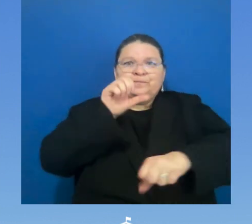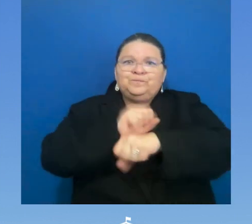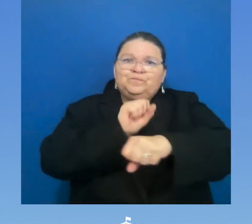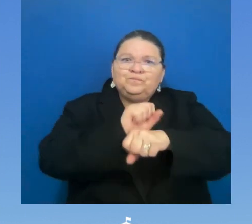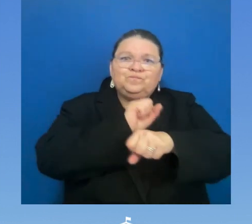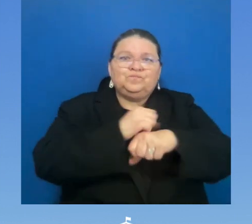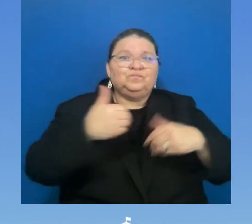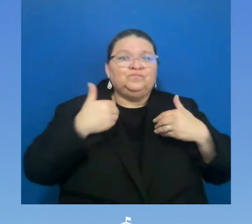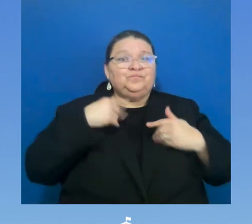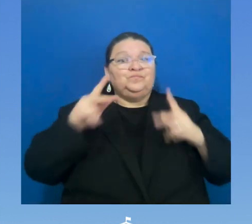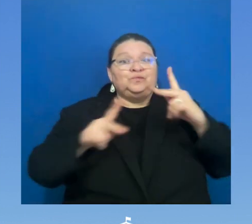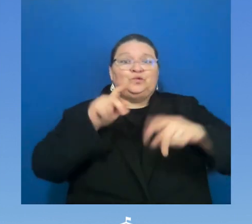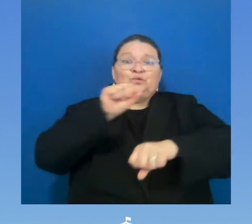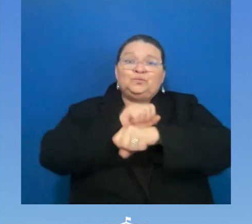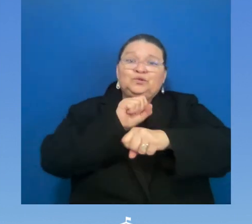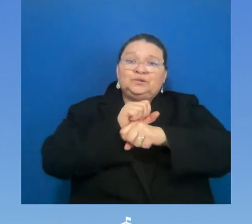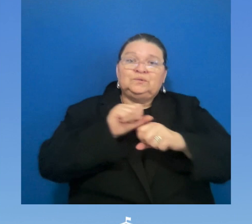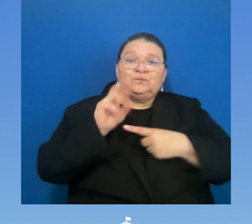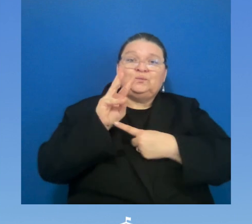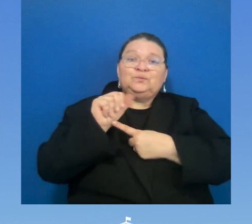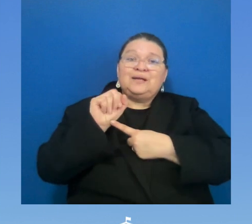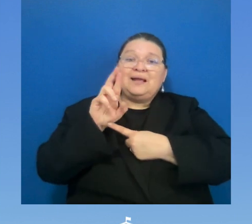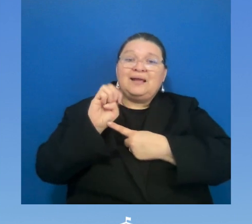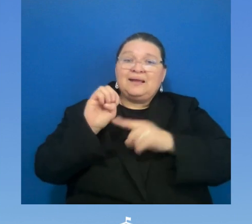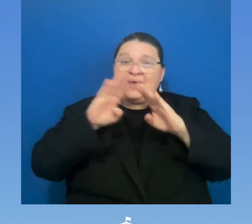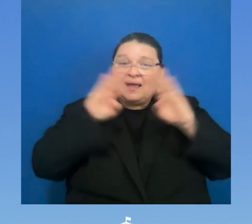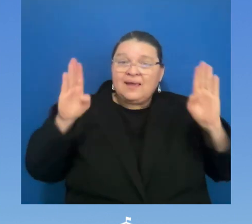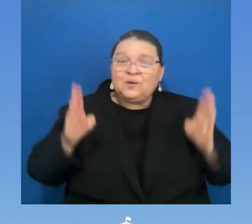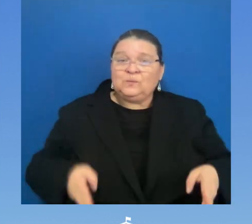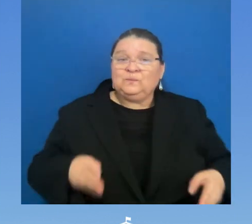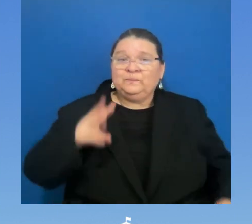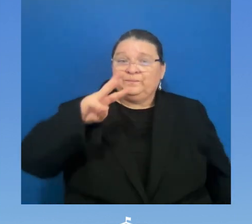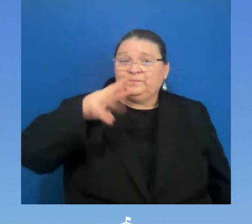We've got thousands of engineers and technologists. We have artists and designers.